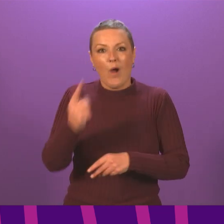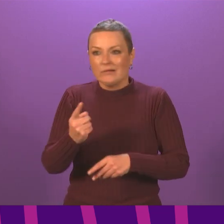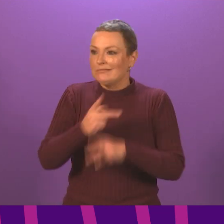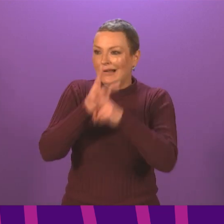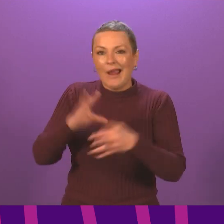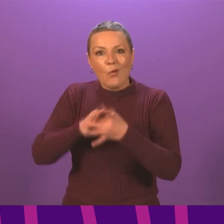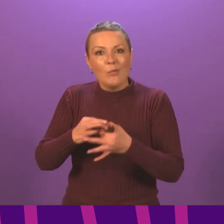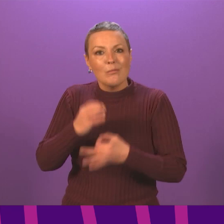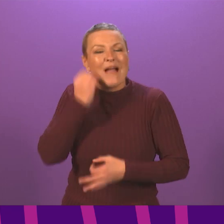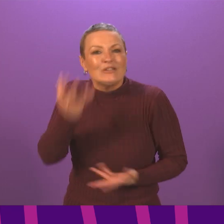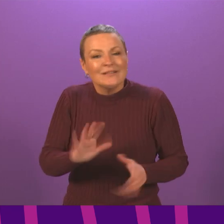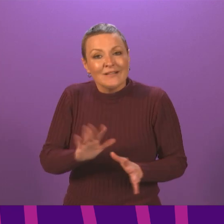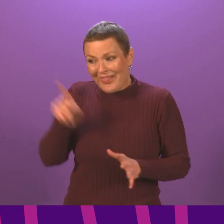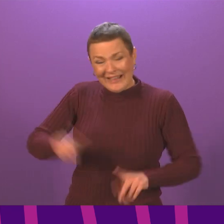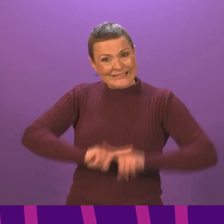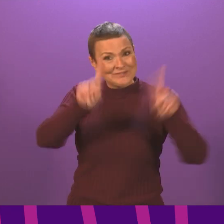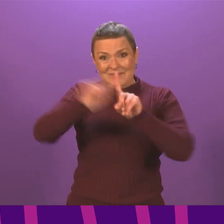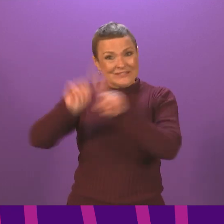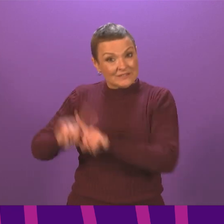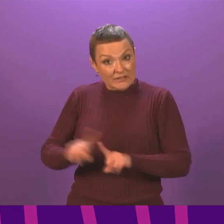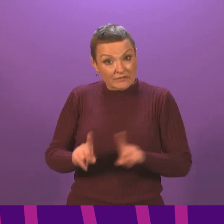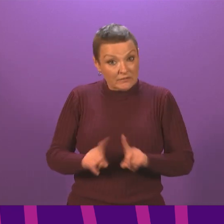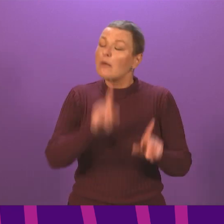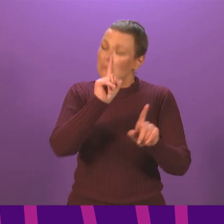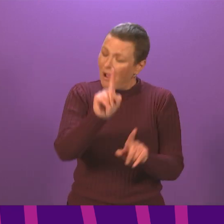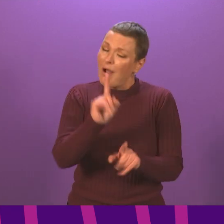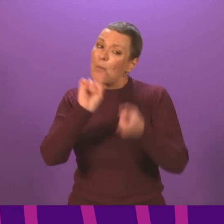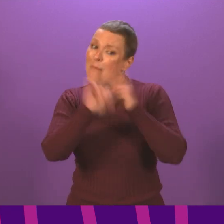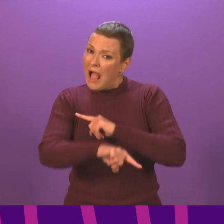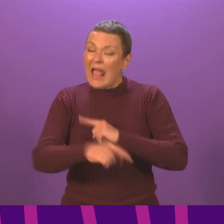Those are the difficulties. As I have said, if we can do the testing more quickly, we